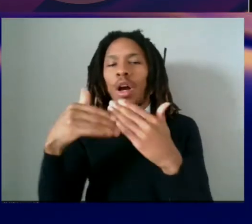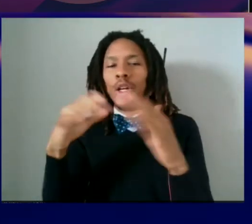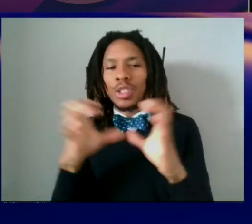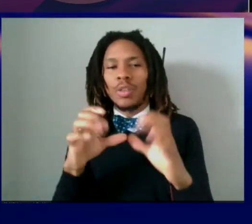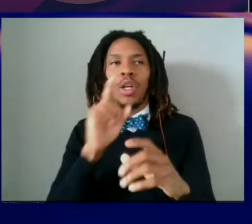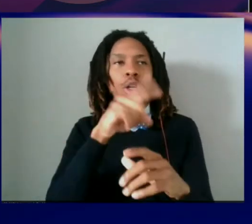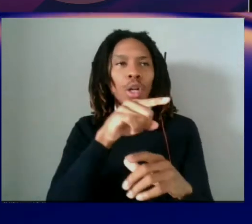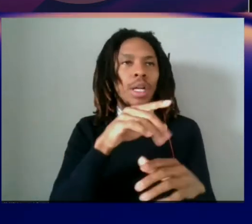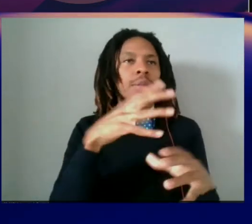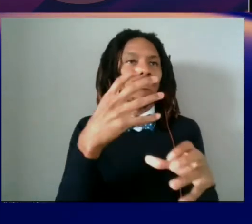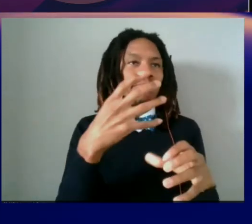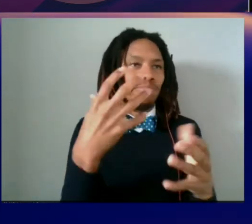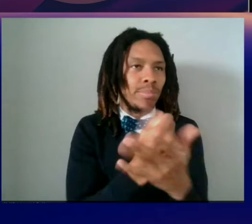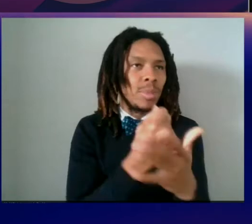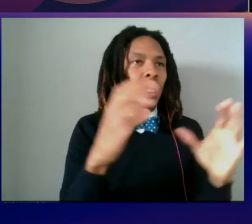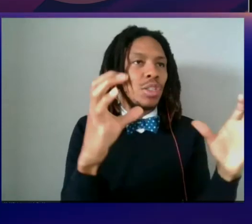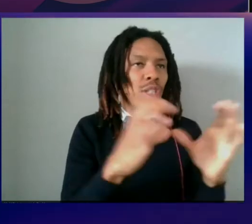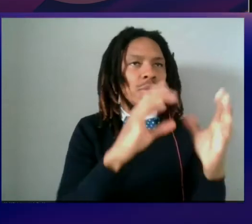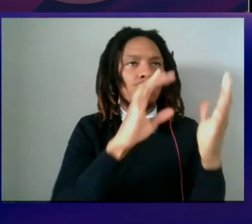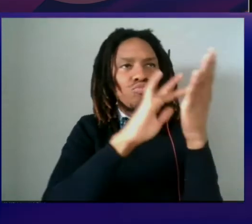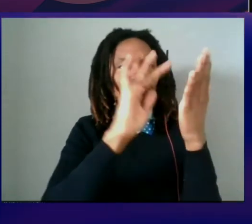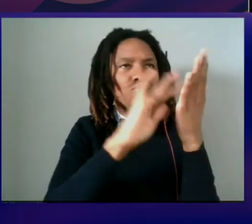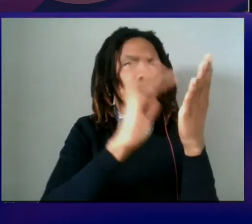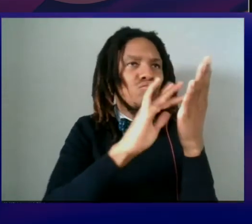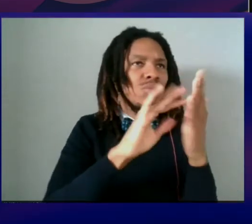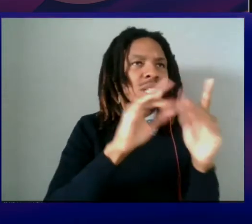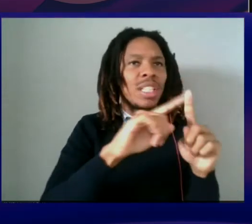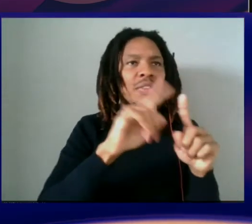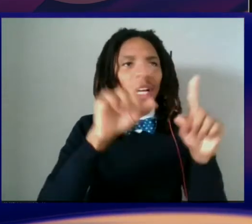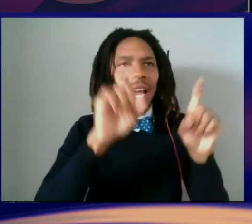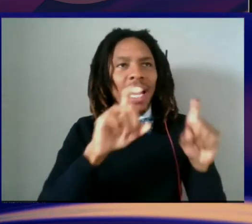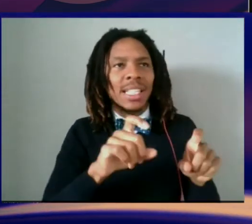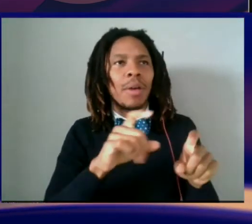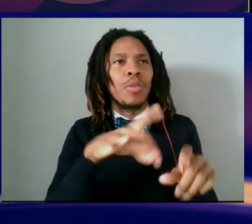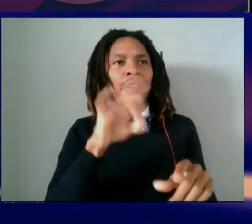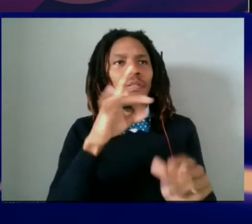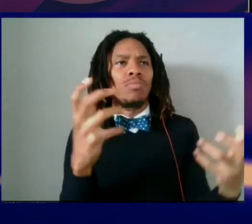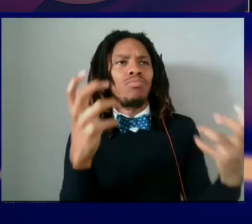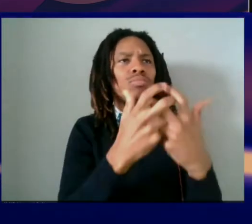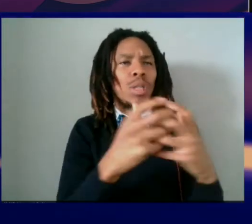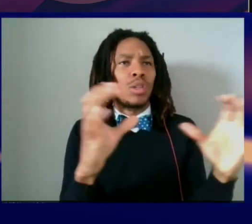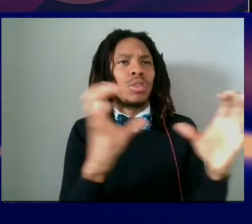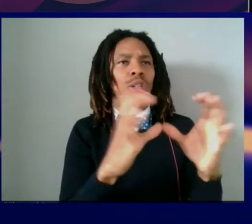browse certification exams, and you'll find the right certification for you, but let's pull up that exam guide